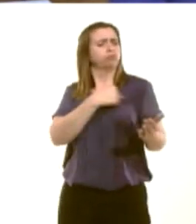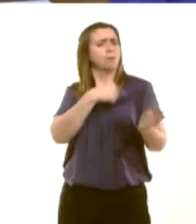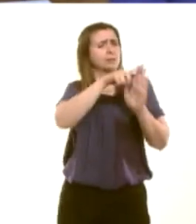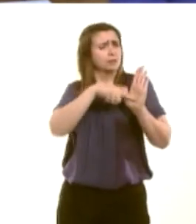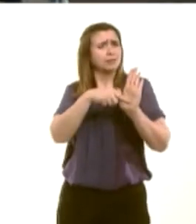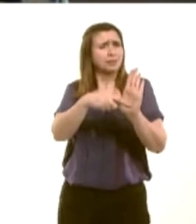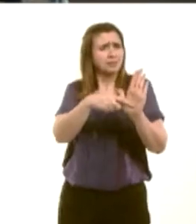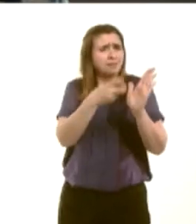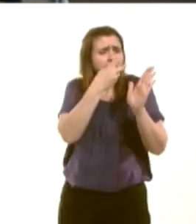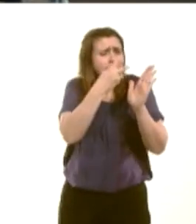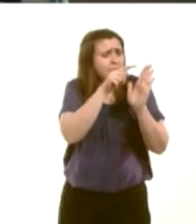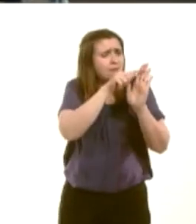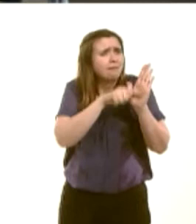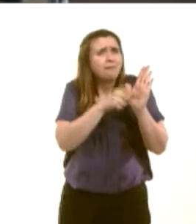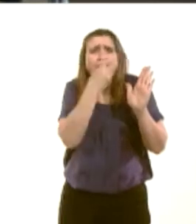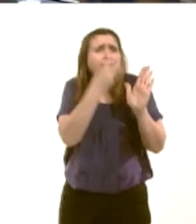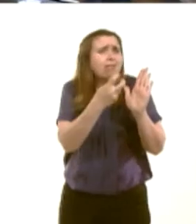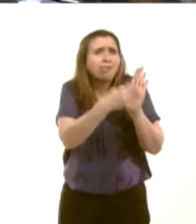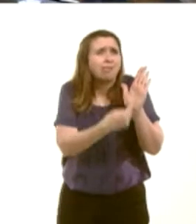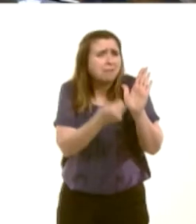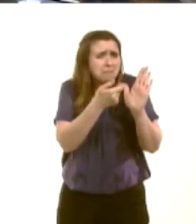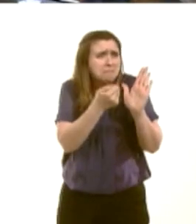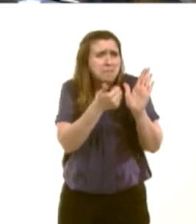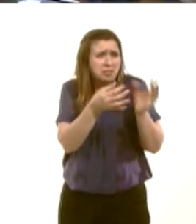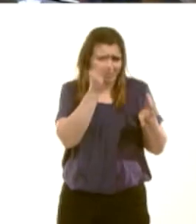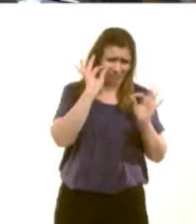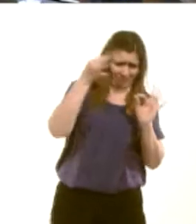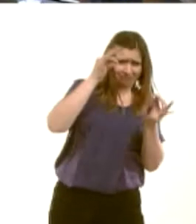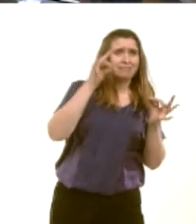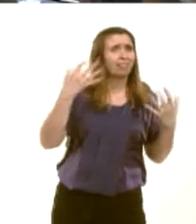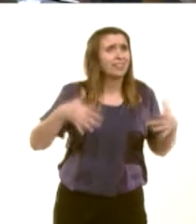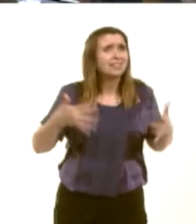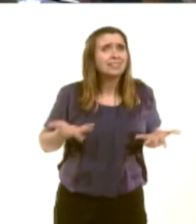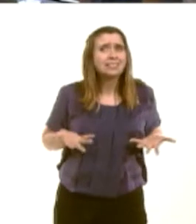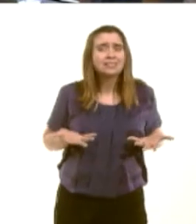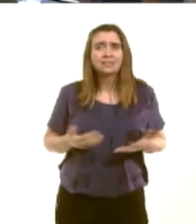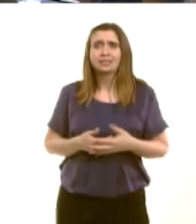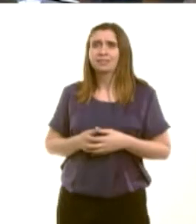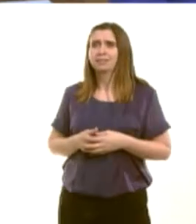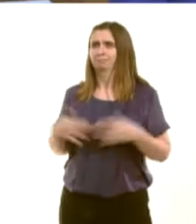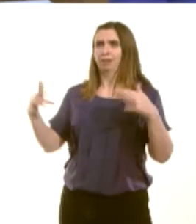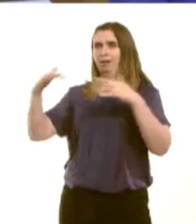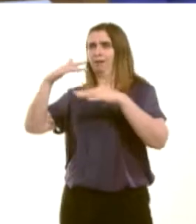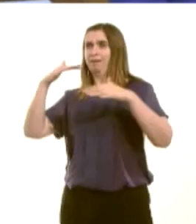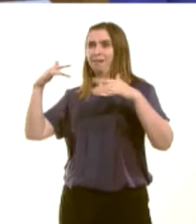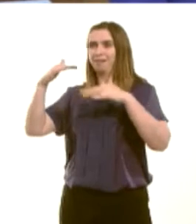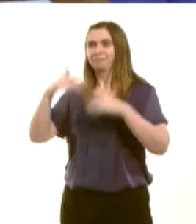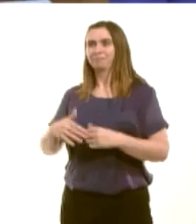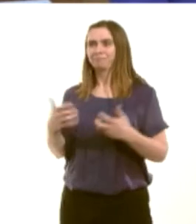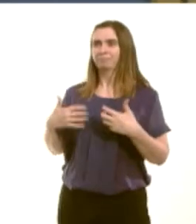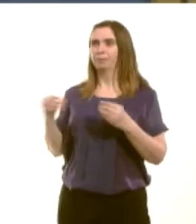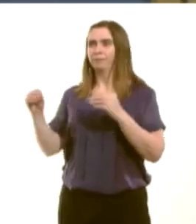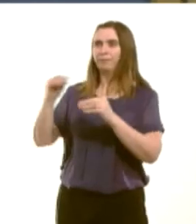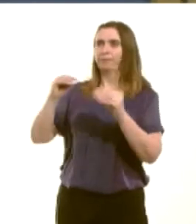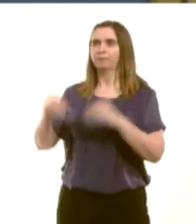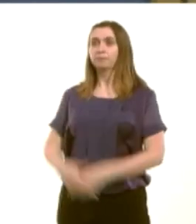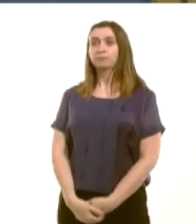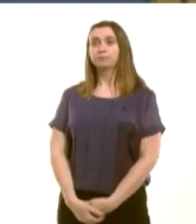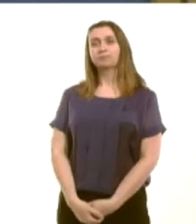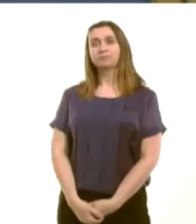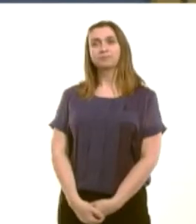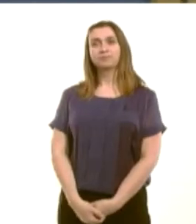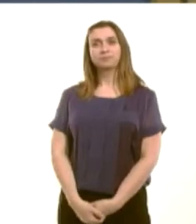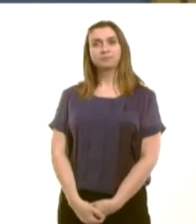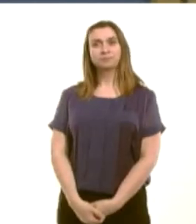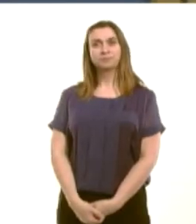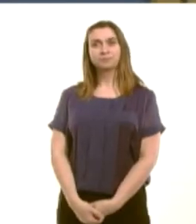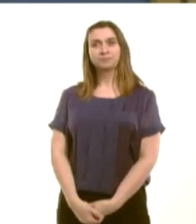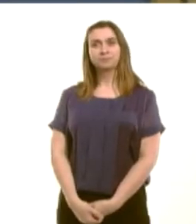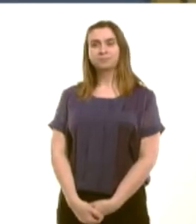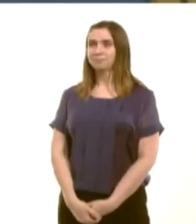elections. Y Llywydd / The Presiding Officer: We now